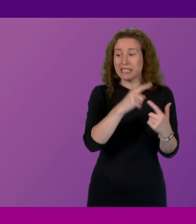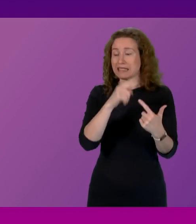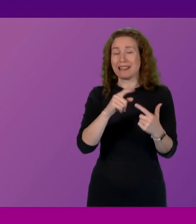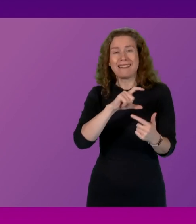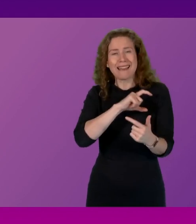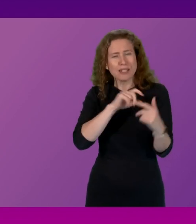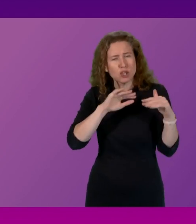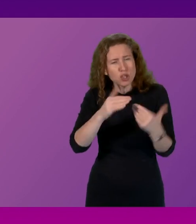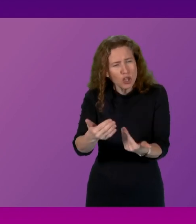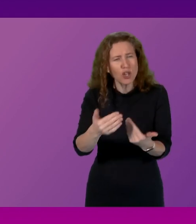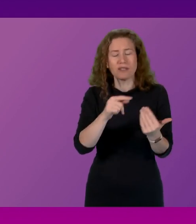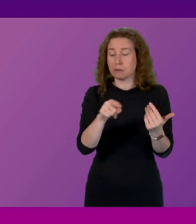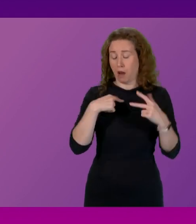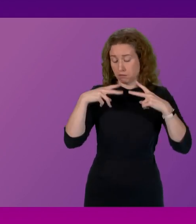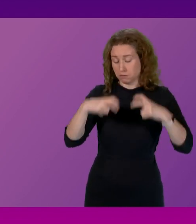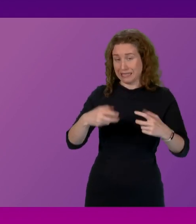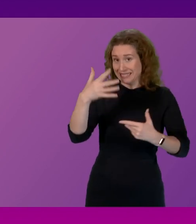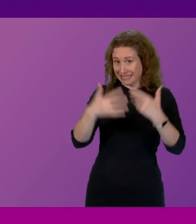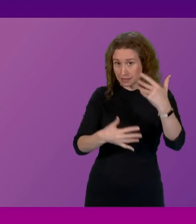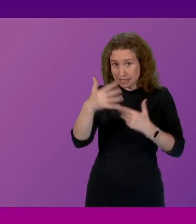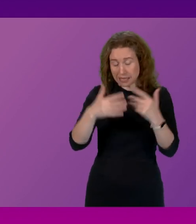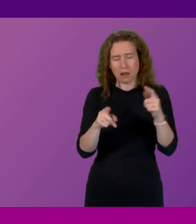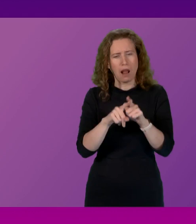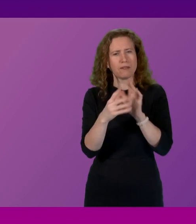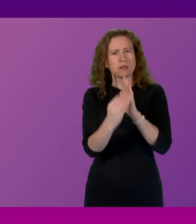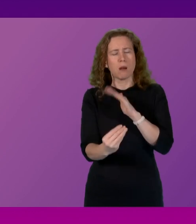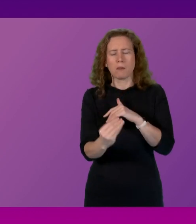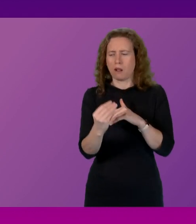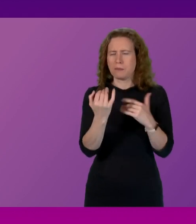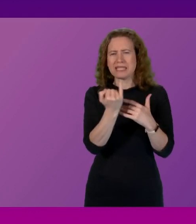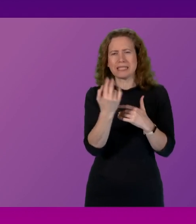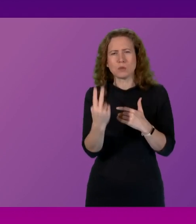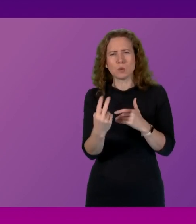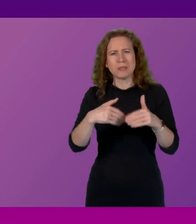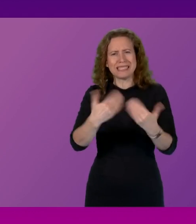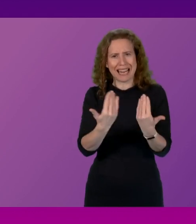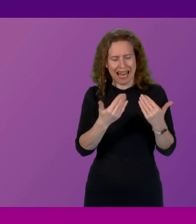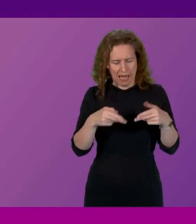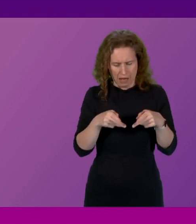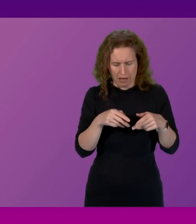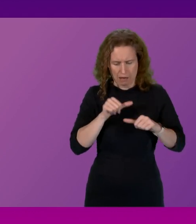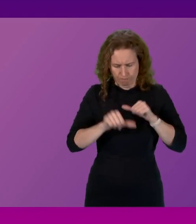However, when I look at the statistics on the 62-day pathway, I see that we are treating